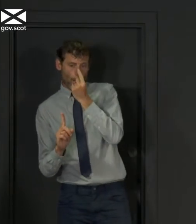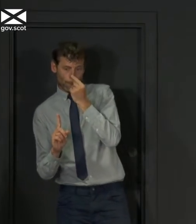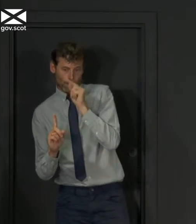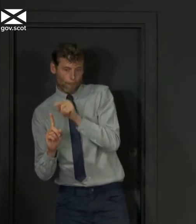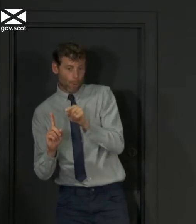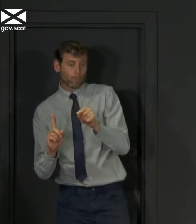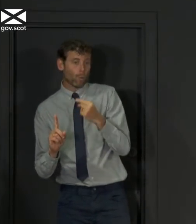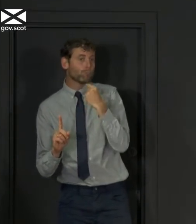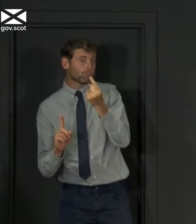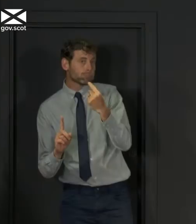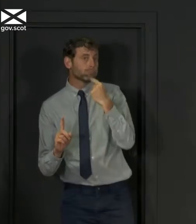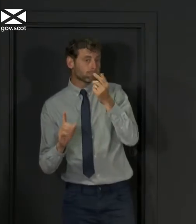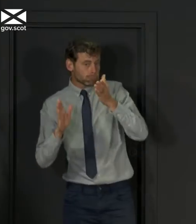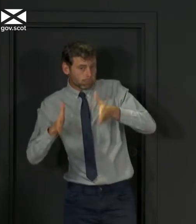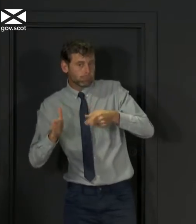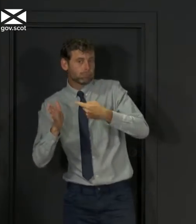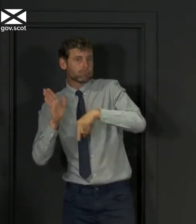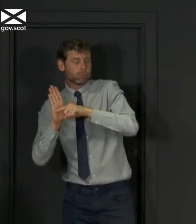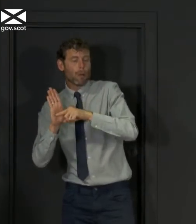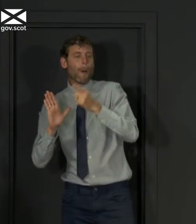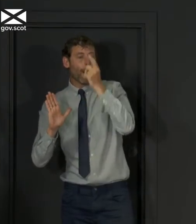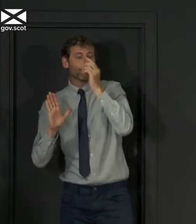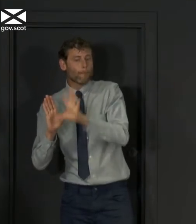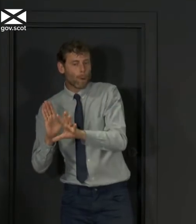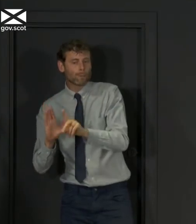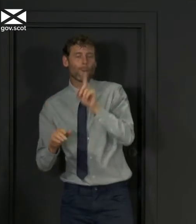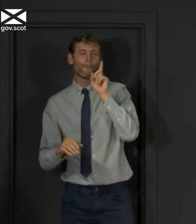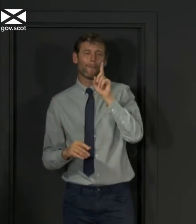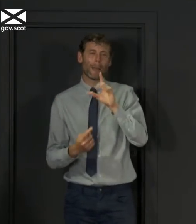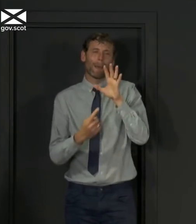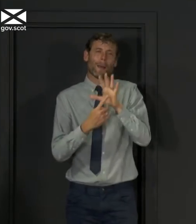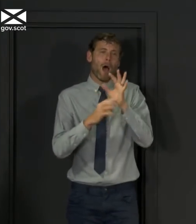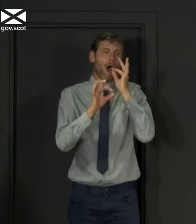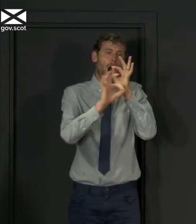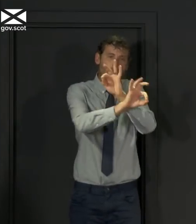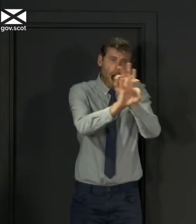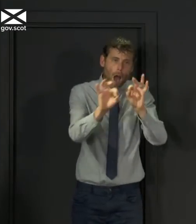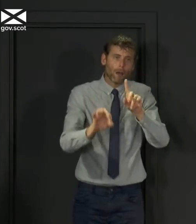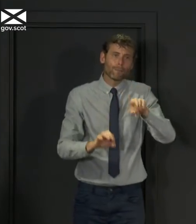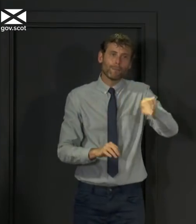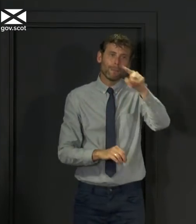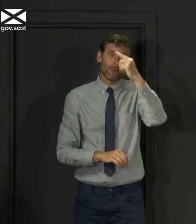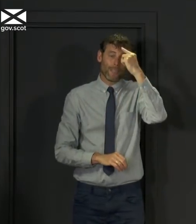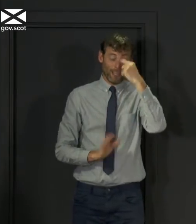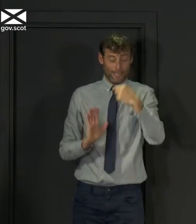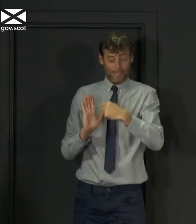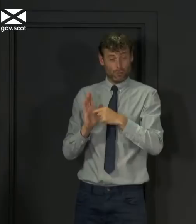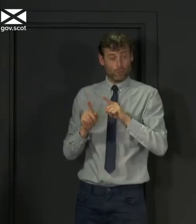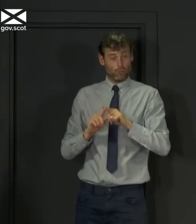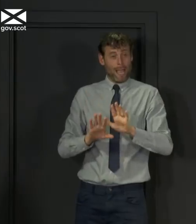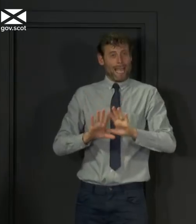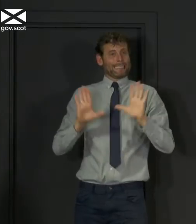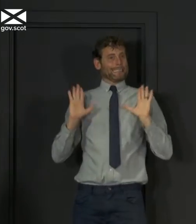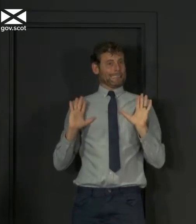follow these rules these kind of things won't be necessary. So that is my appeal to everybody across the country.